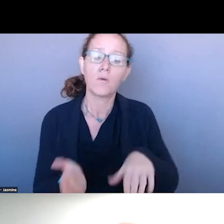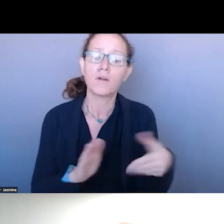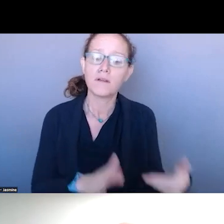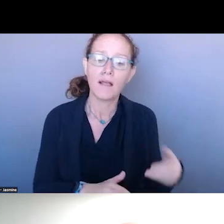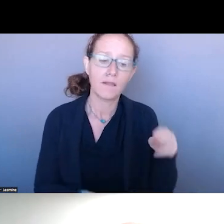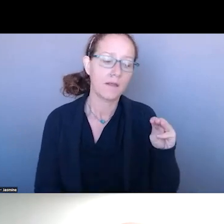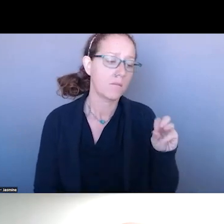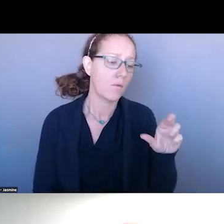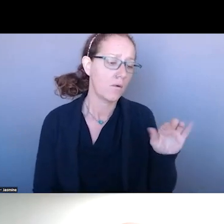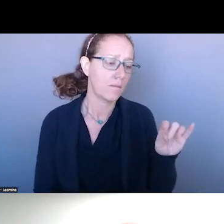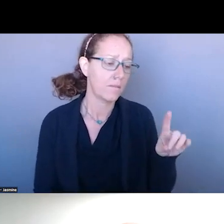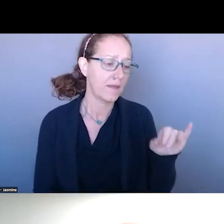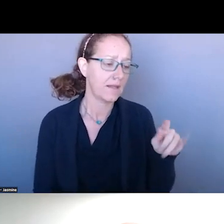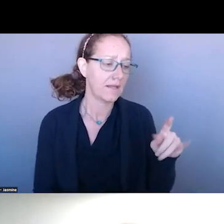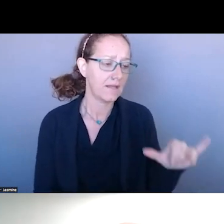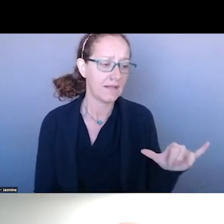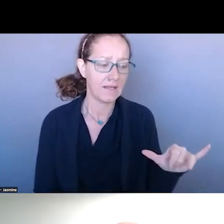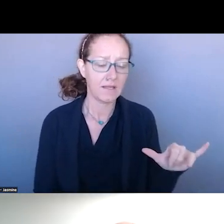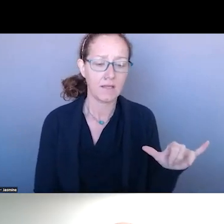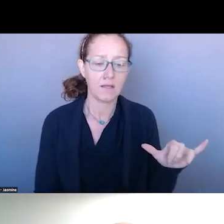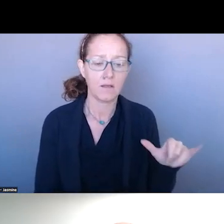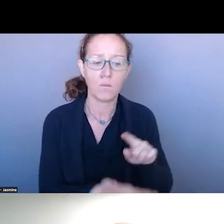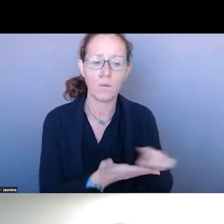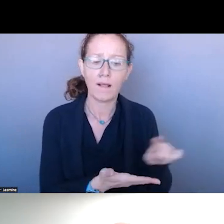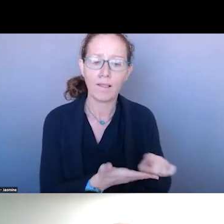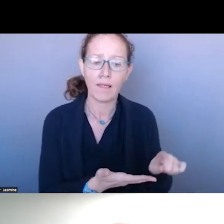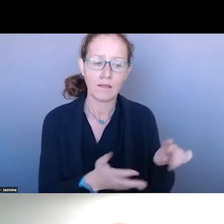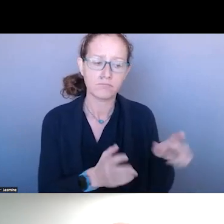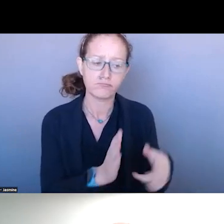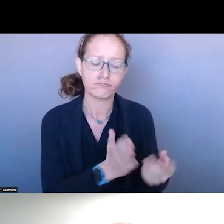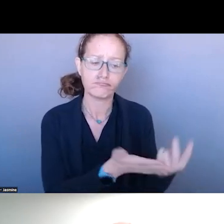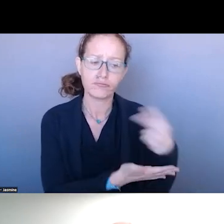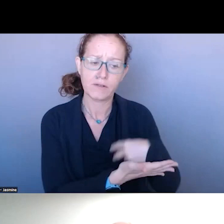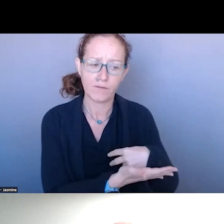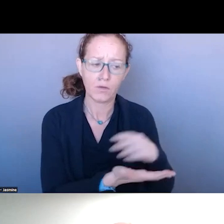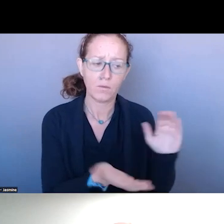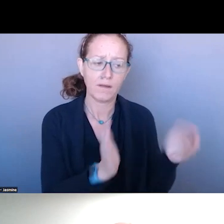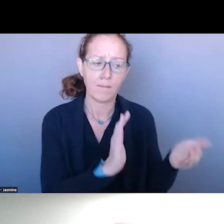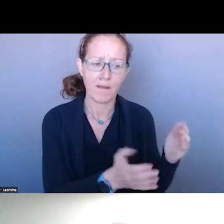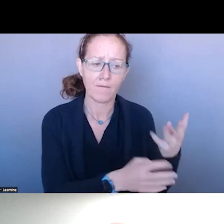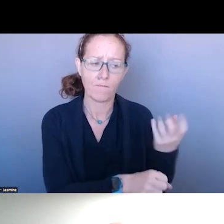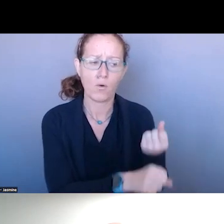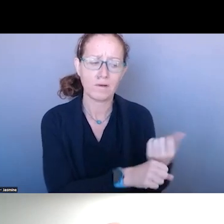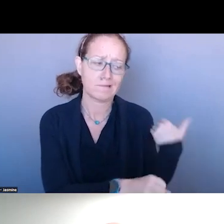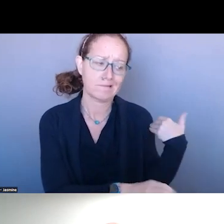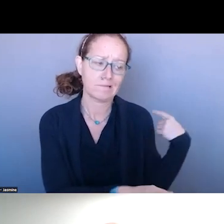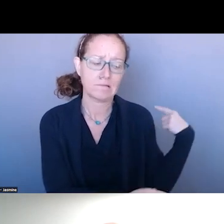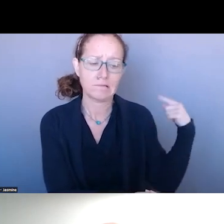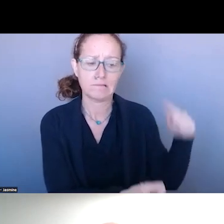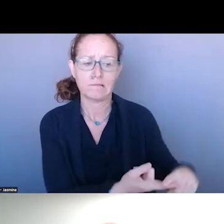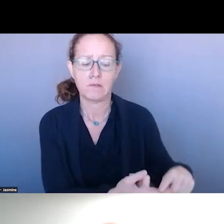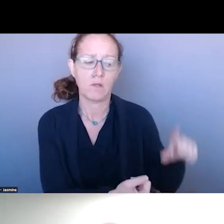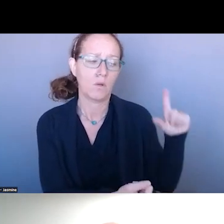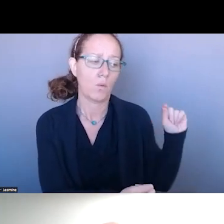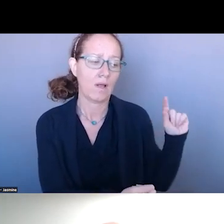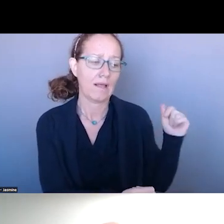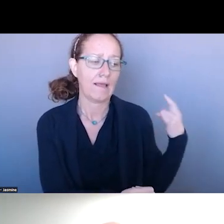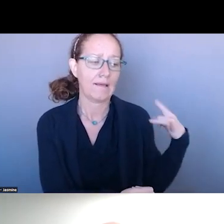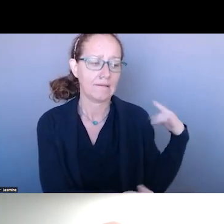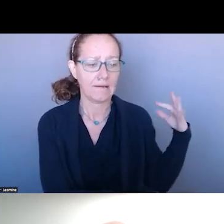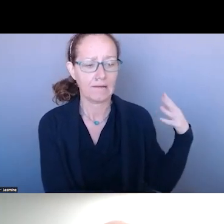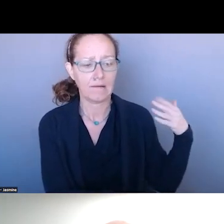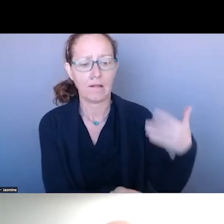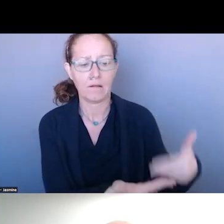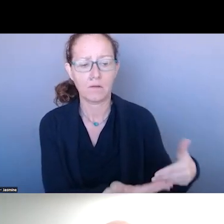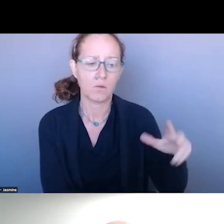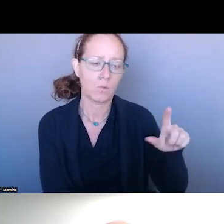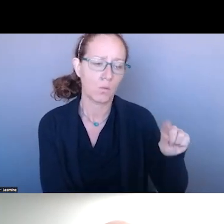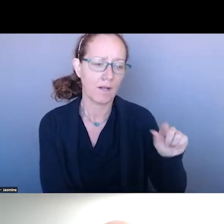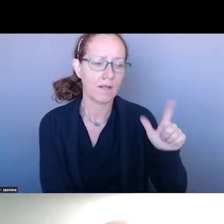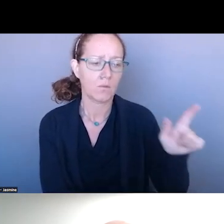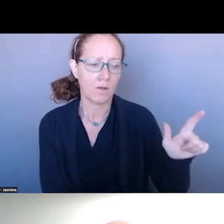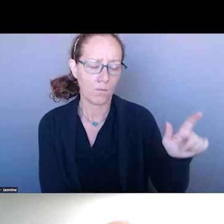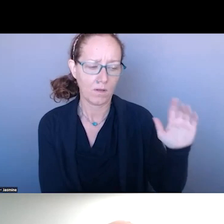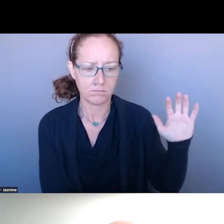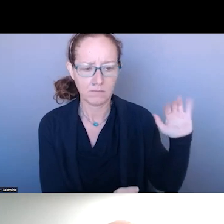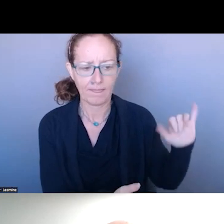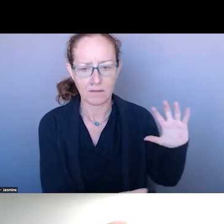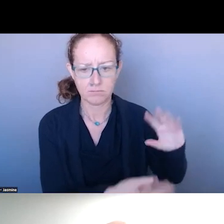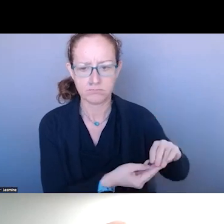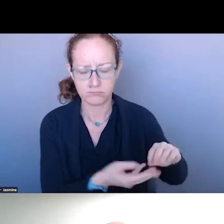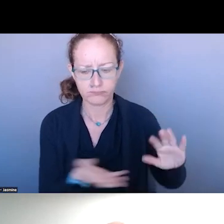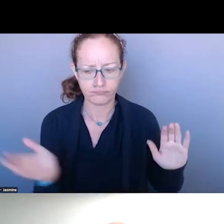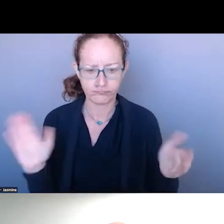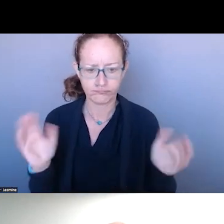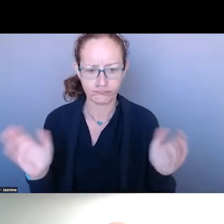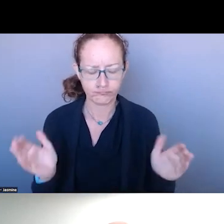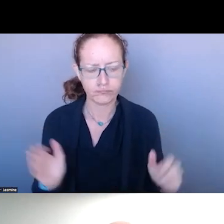FOUR YEARS LIKE 2018-2021. ON ONE LEVEL, WHAT WE SAW IS THE